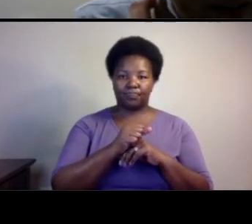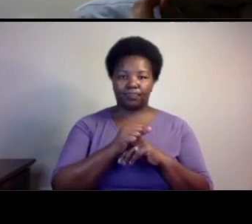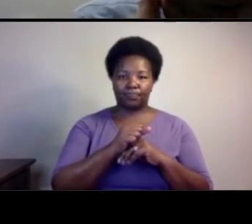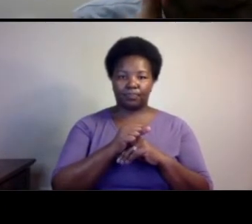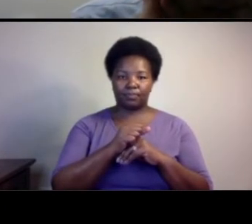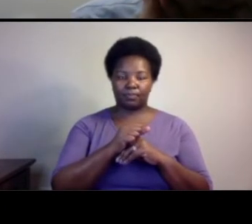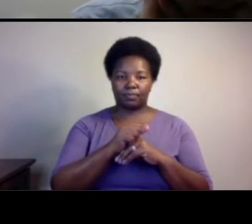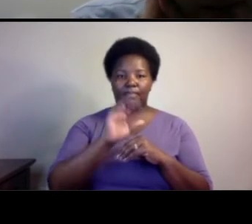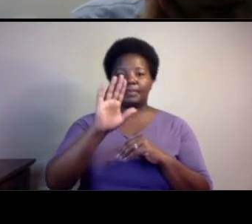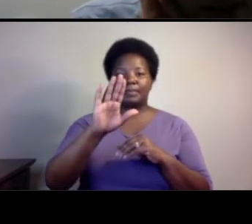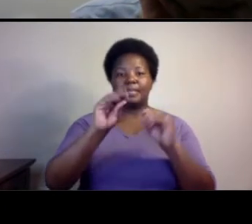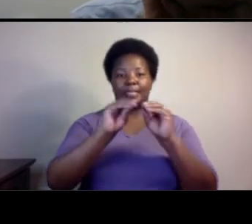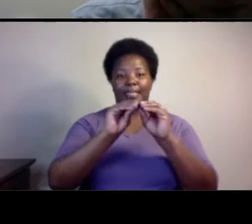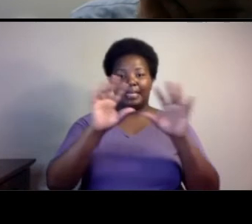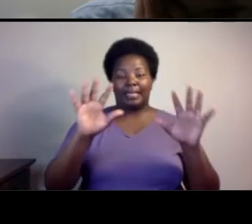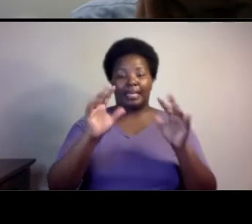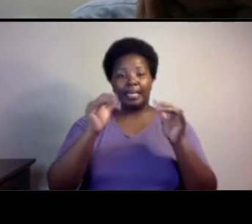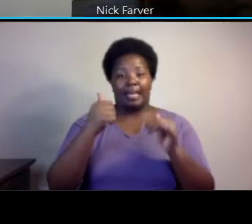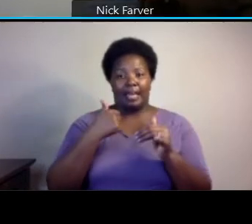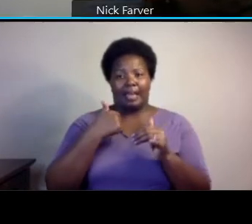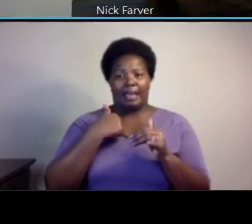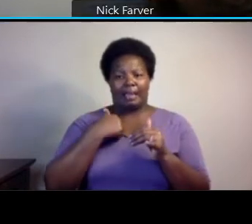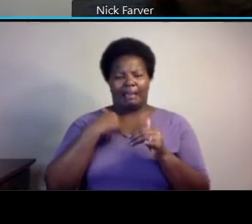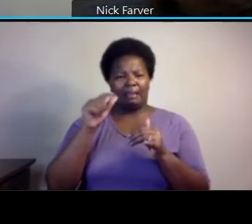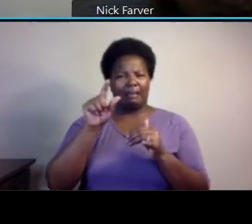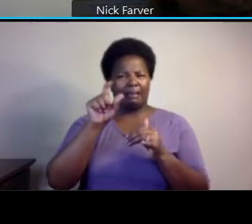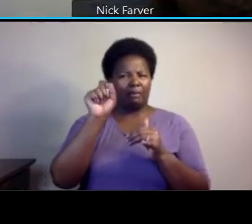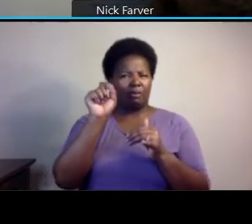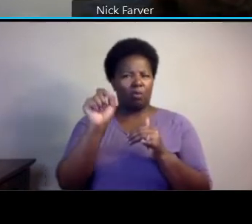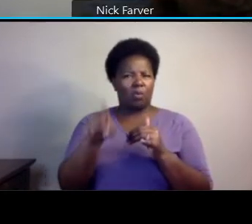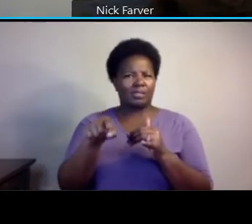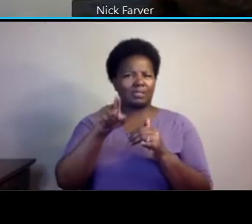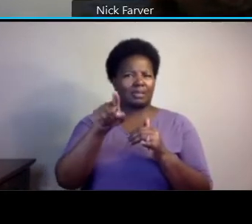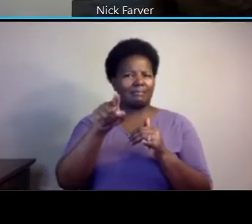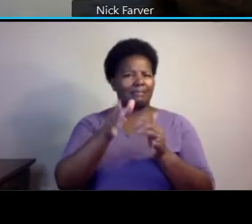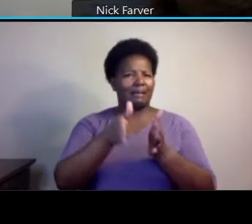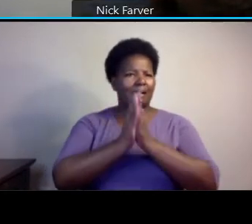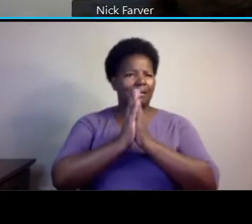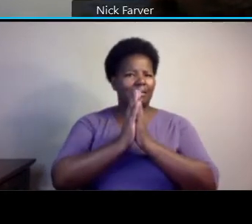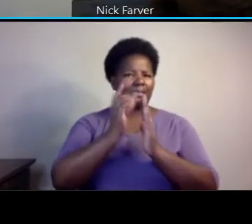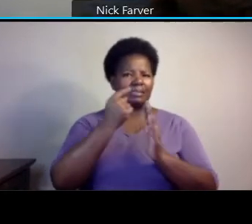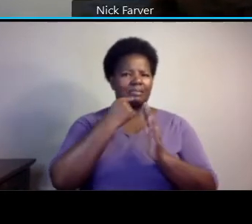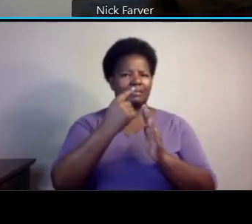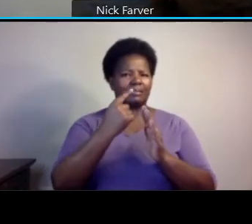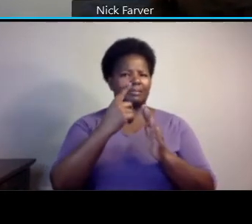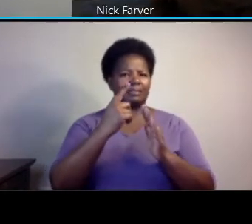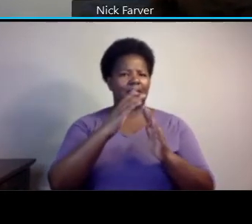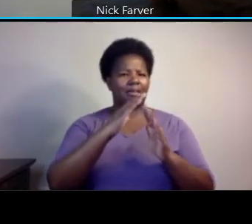there it is i believe um the question was asking about uh the protected bike lanes um